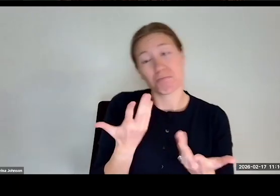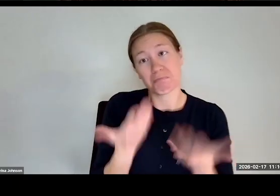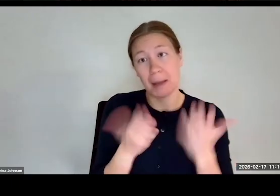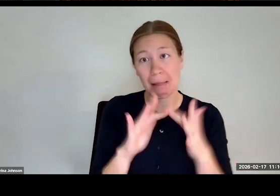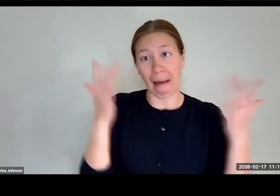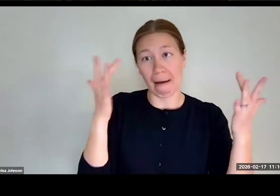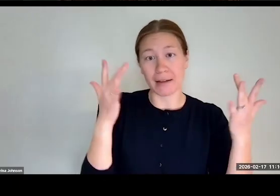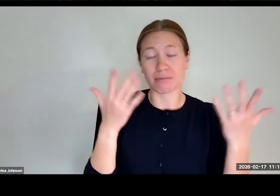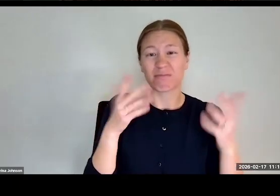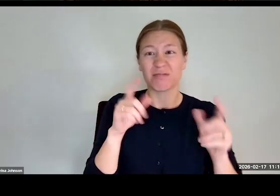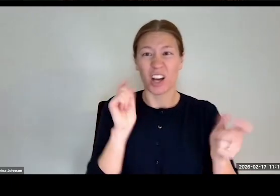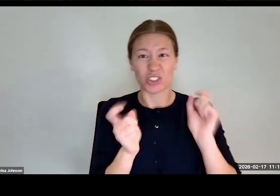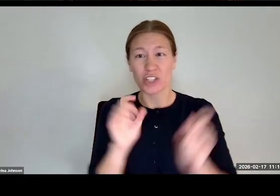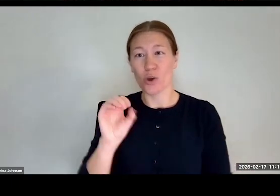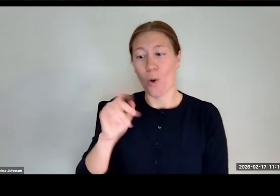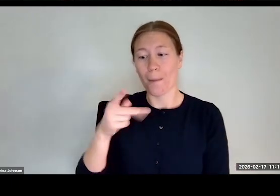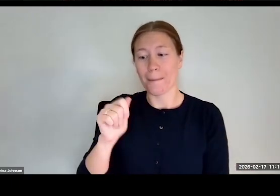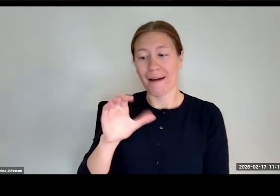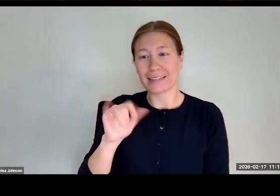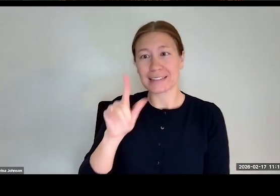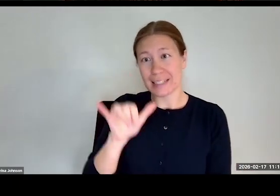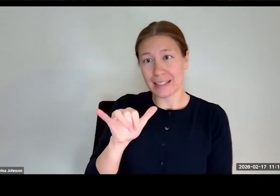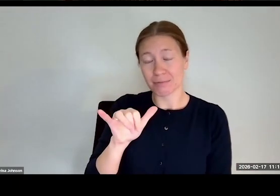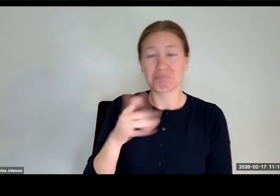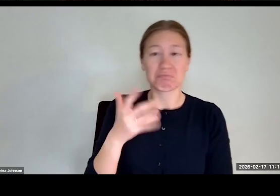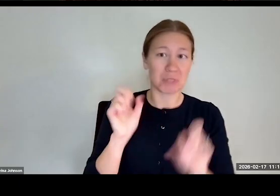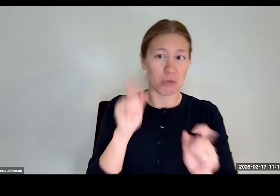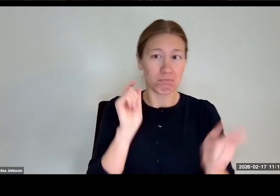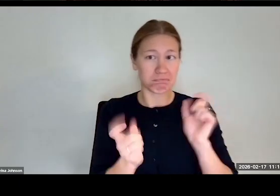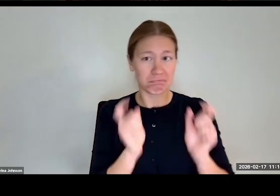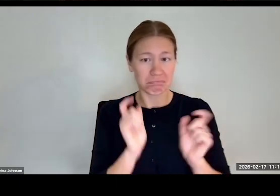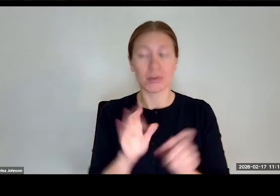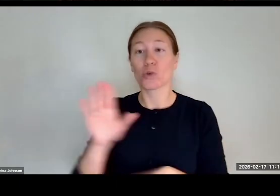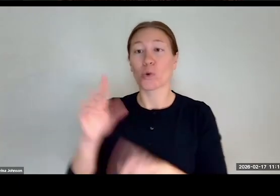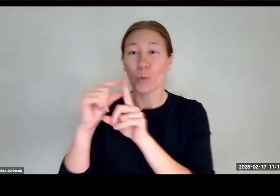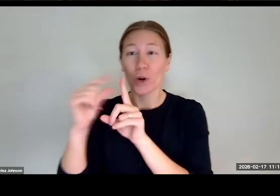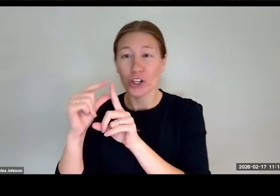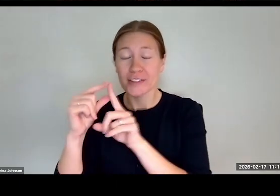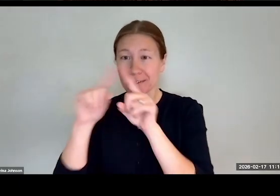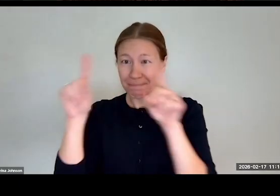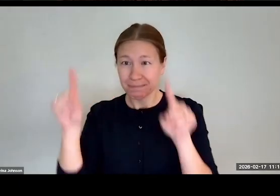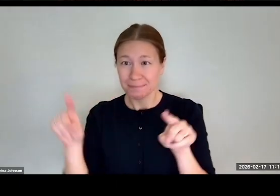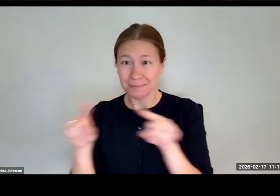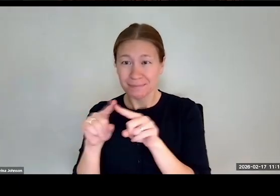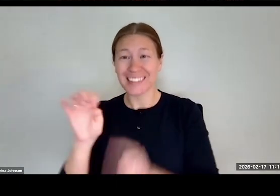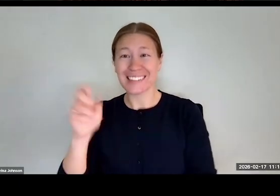You can also fill in the text box around your text to make it stand out a little bit more and make sure again, that you're choosing colors